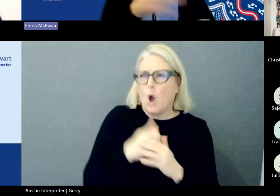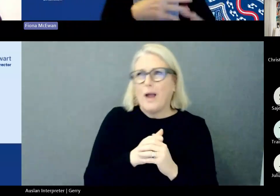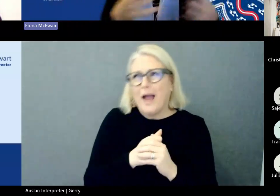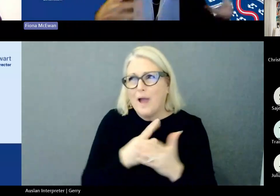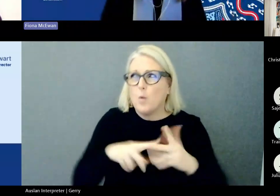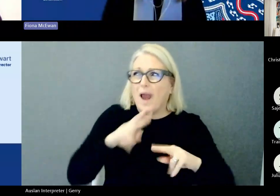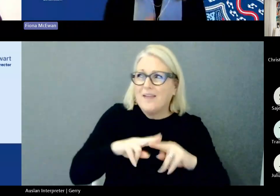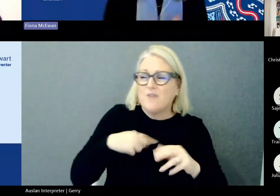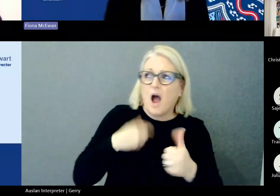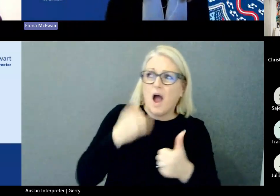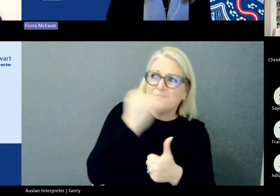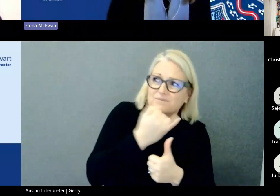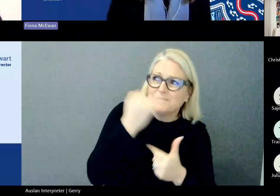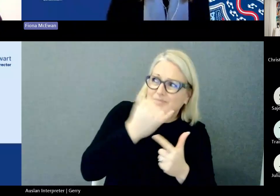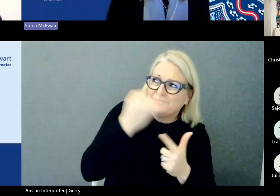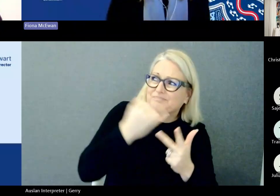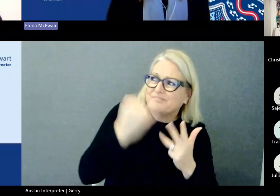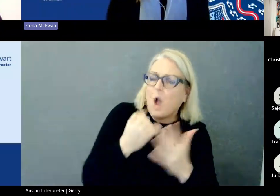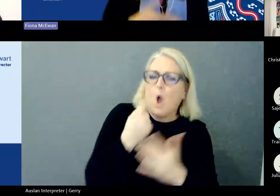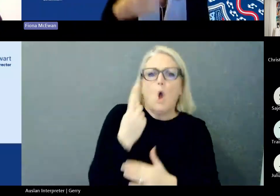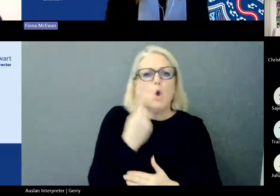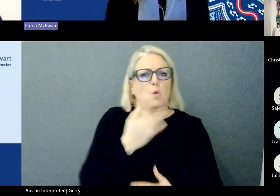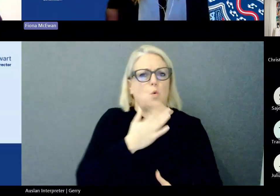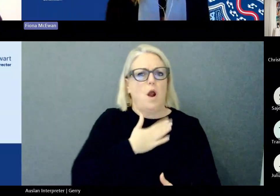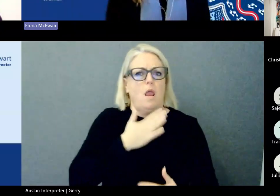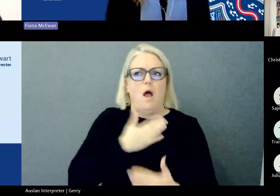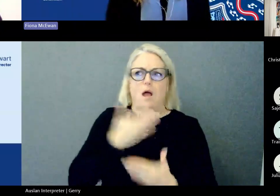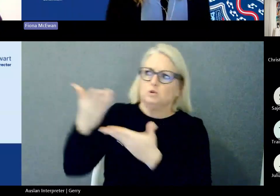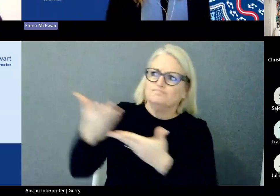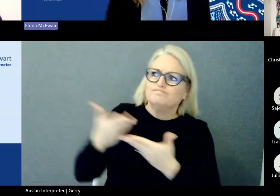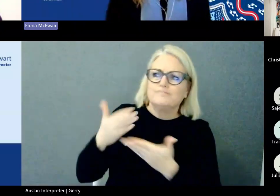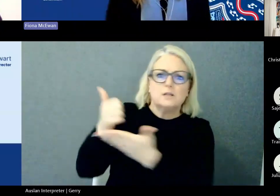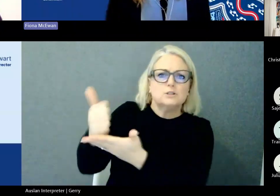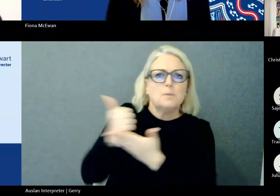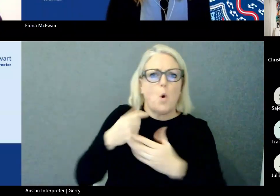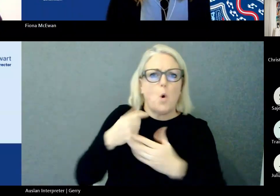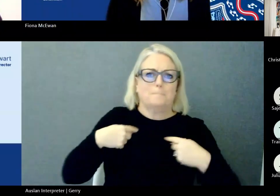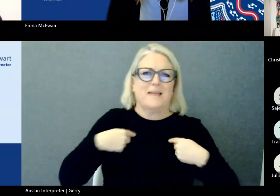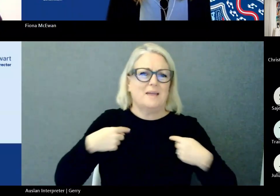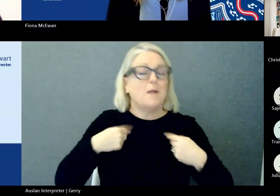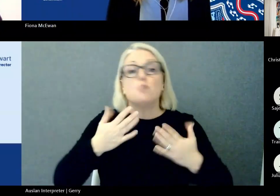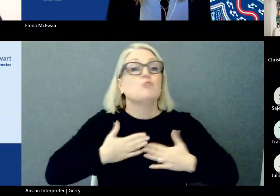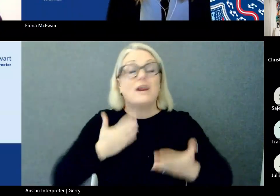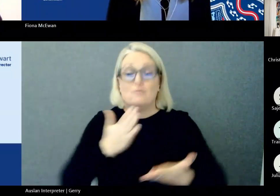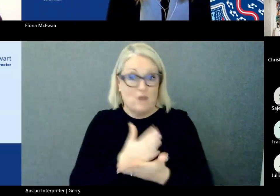"Where can we create outcomes that mean people don't have to become under orders?" Thank you, Fiona.